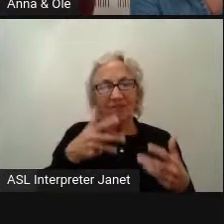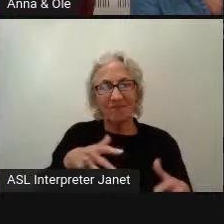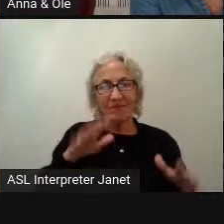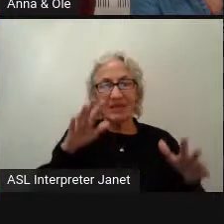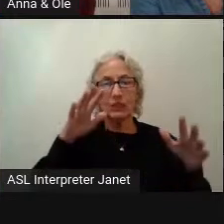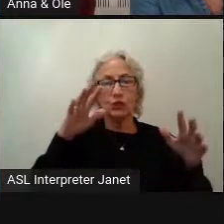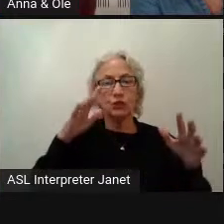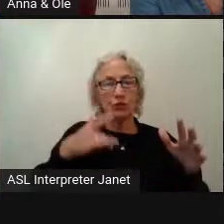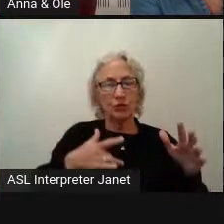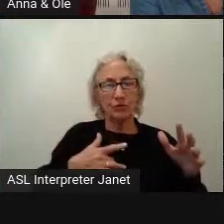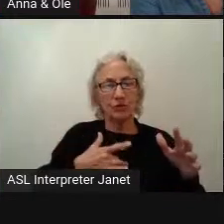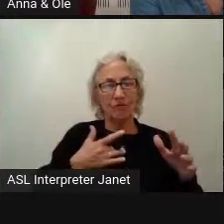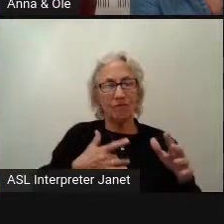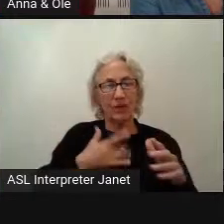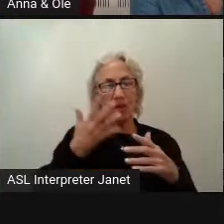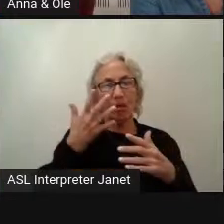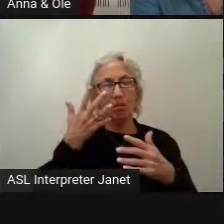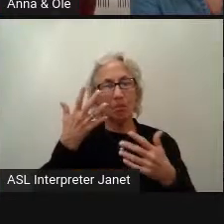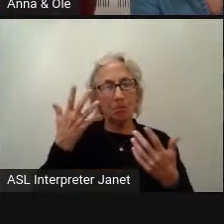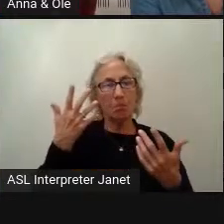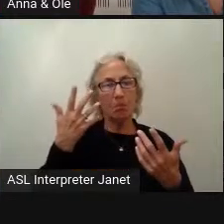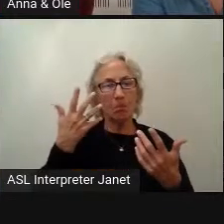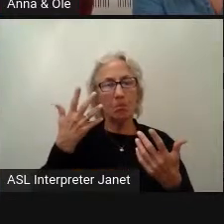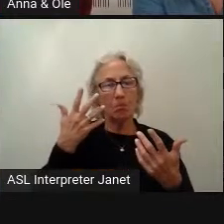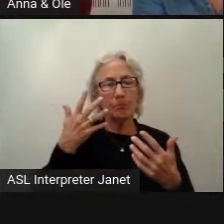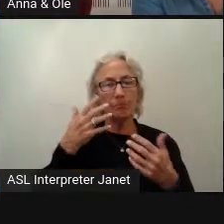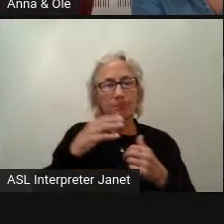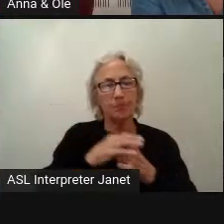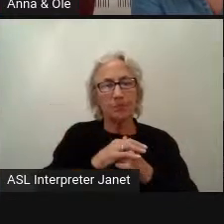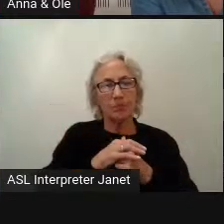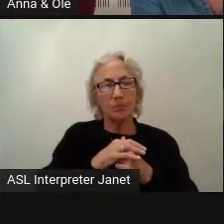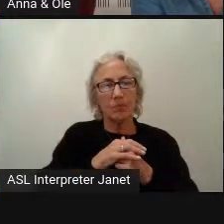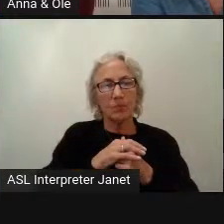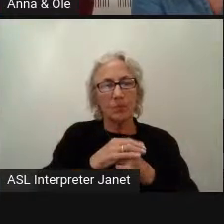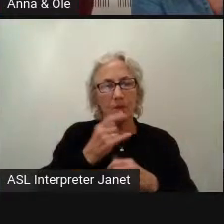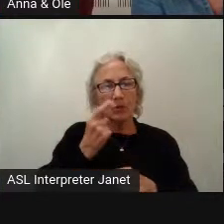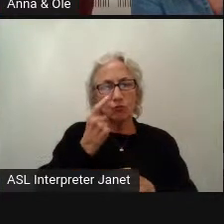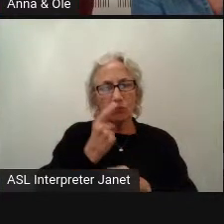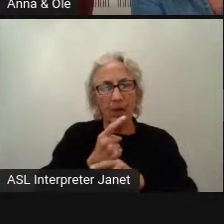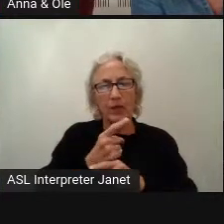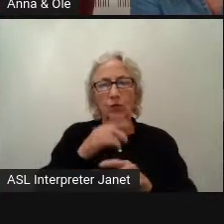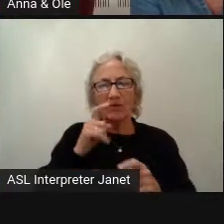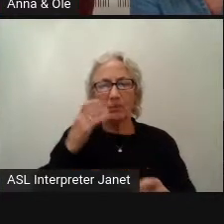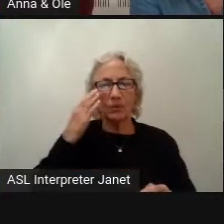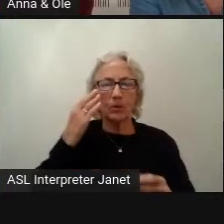Is not the technical stuff, it is a contact. When the solution is done and when you are more or